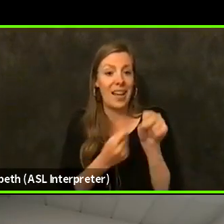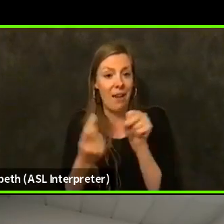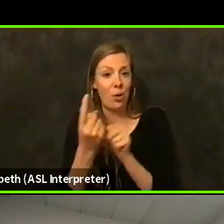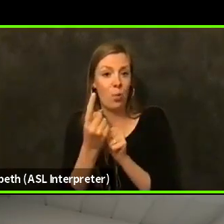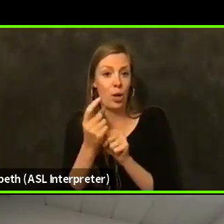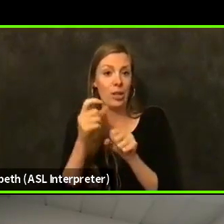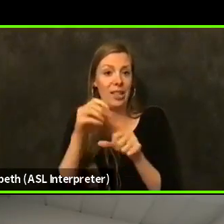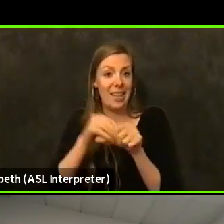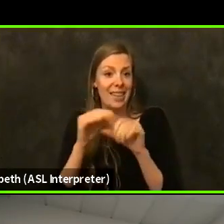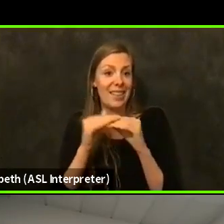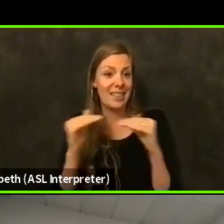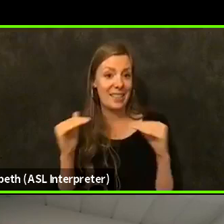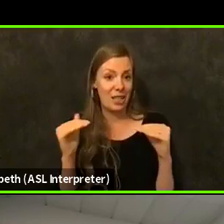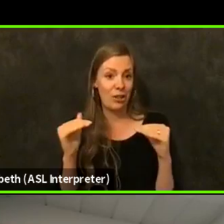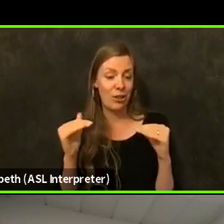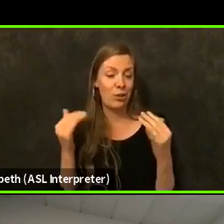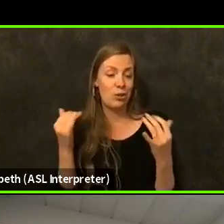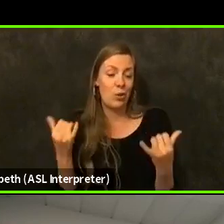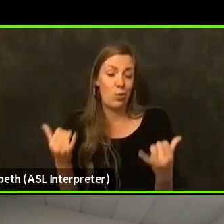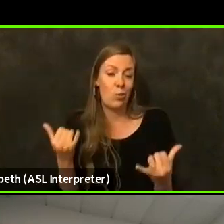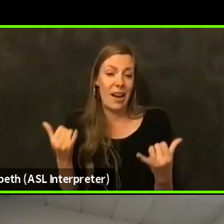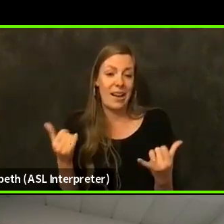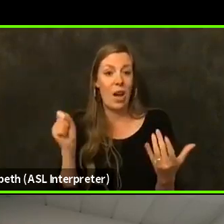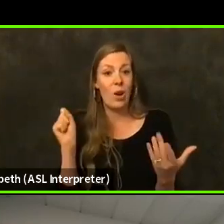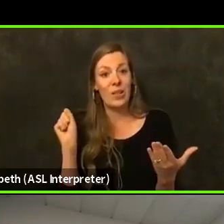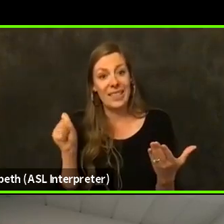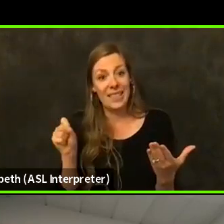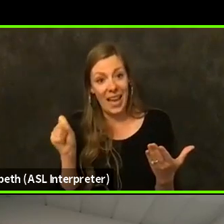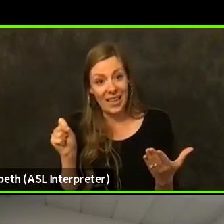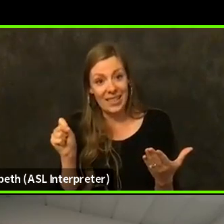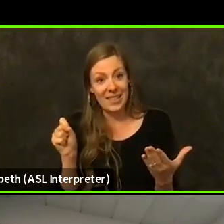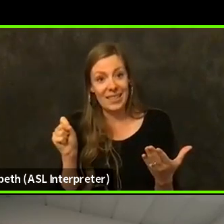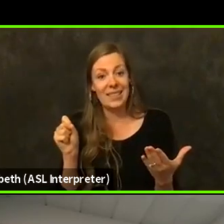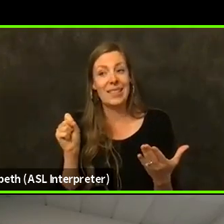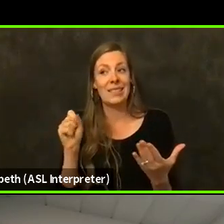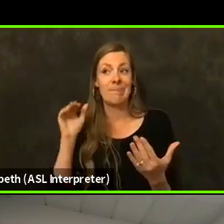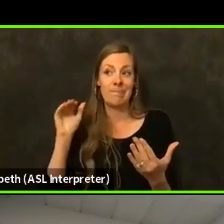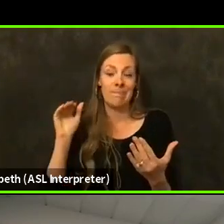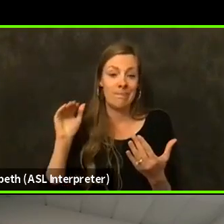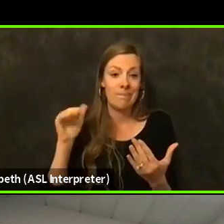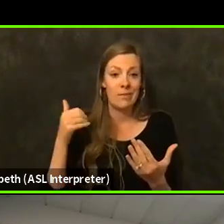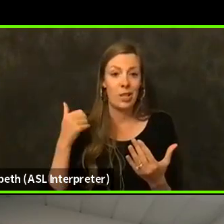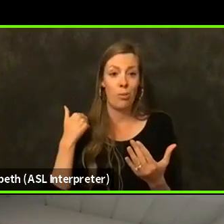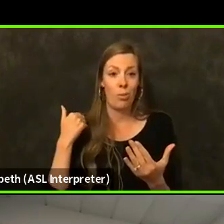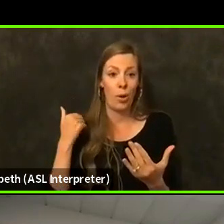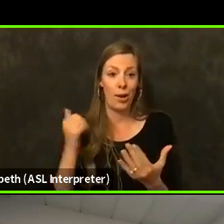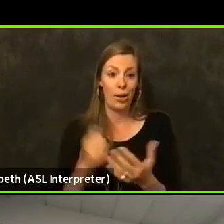So at this point, yes, speaking to the employers, we are trying to set up some